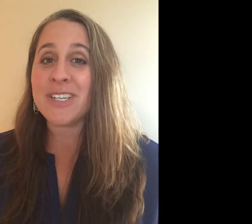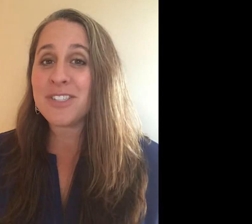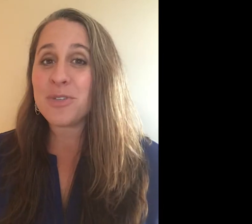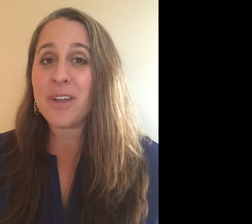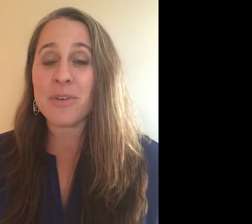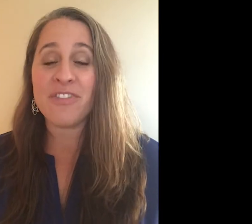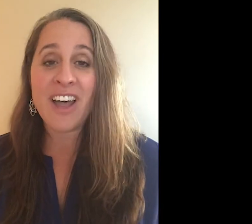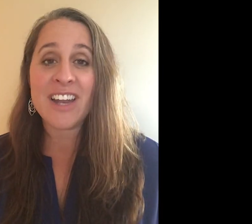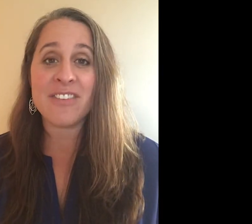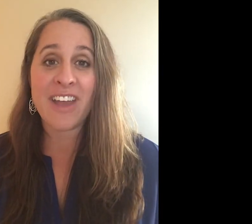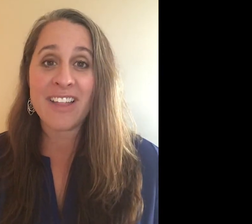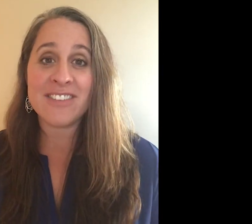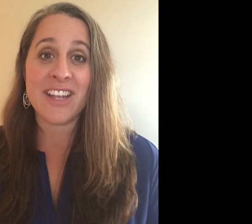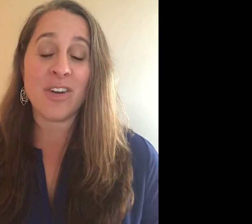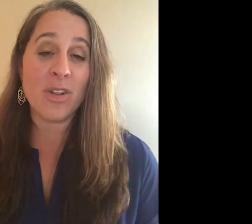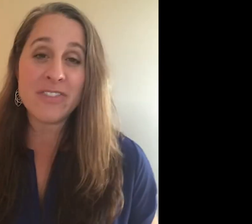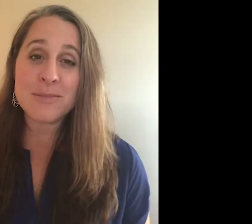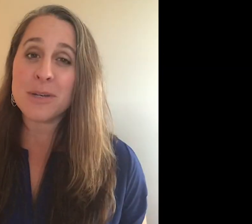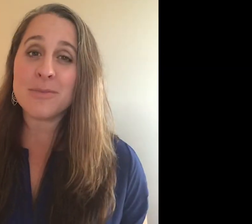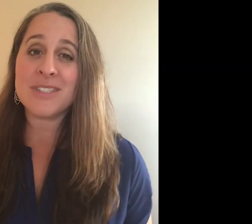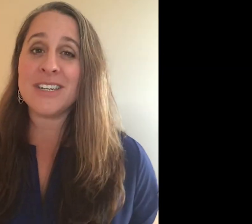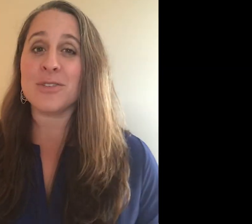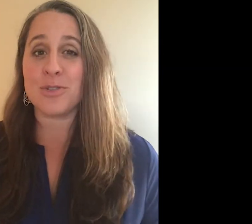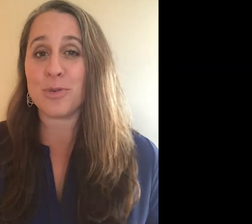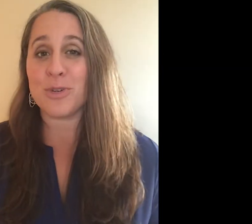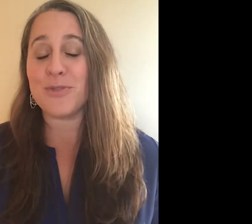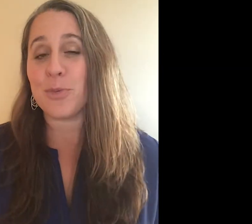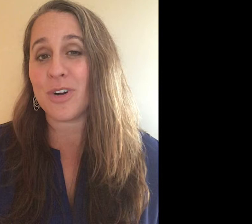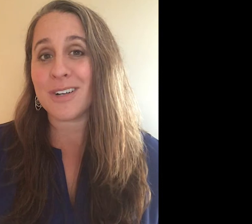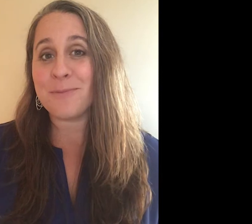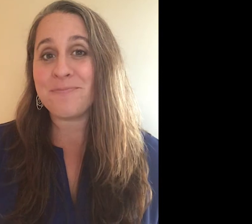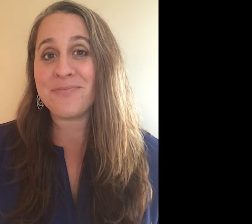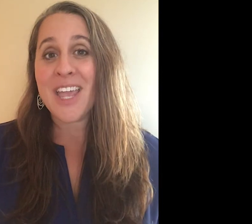as you integrate, refine and validate these minimum standards over the course of your work.